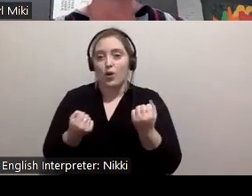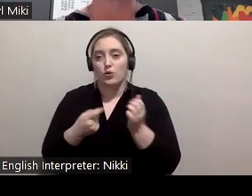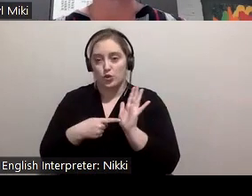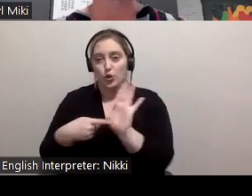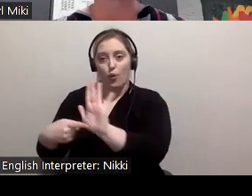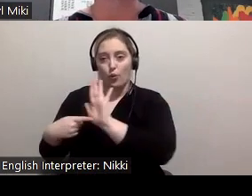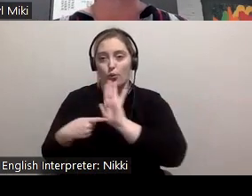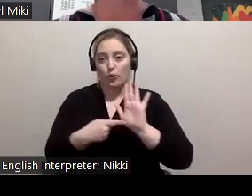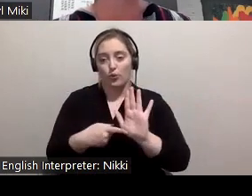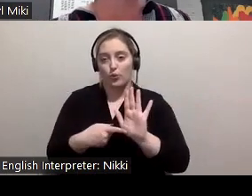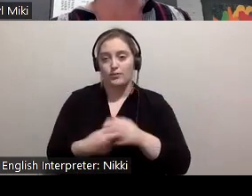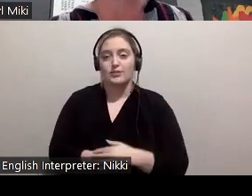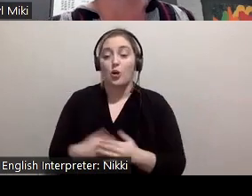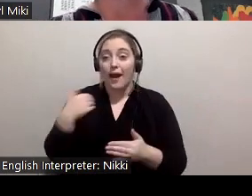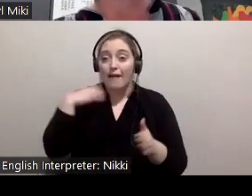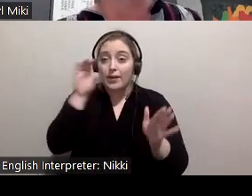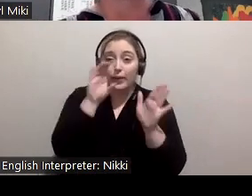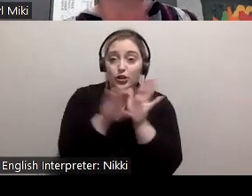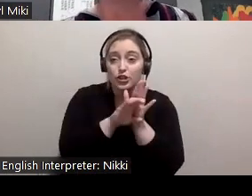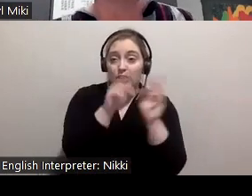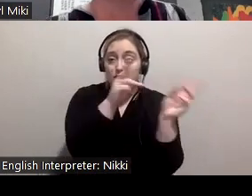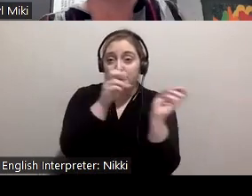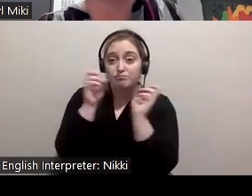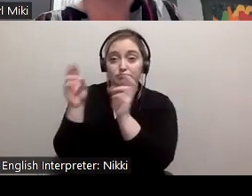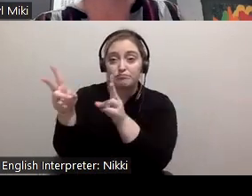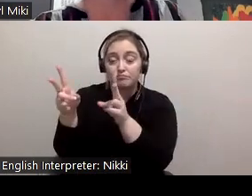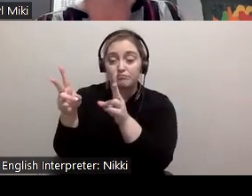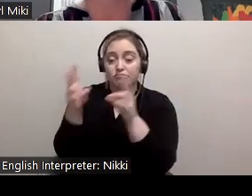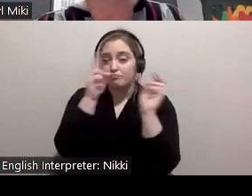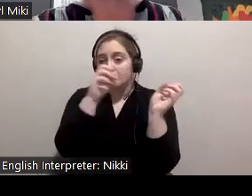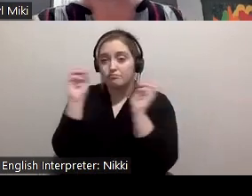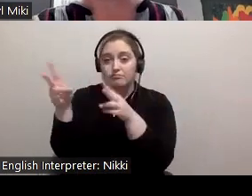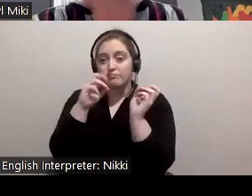in some images from a that you've done or from exhibitions